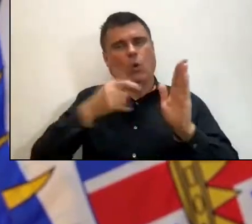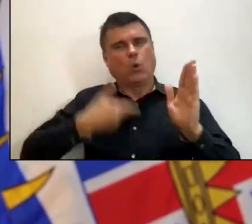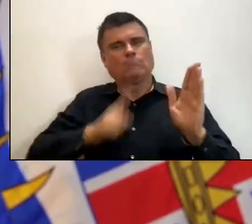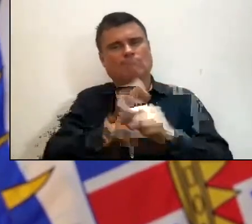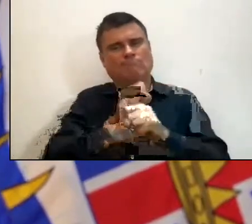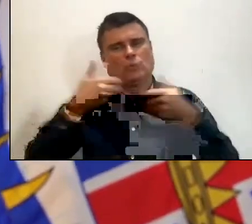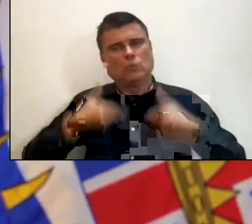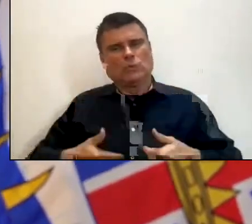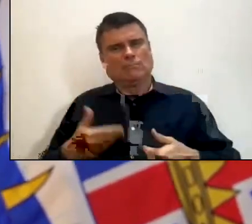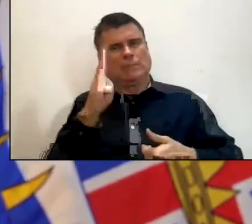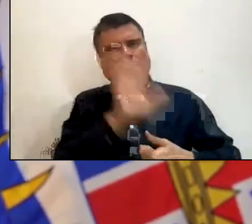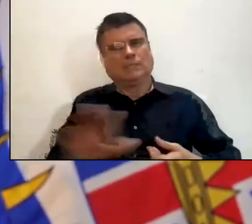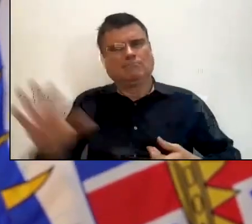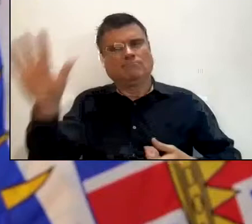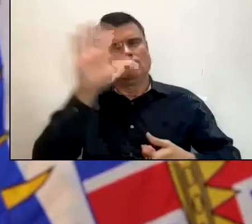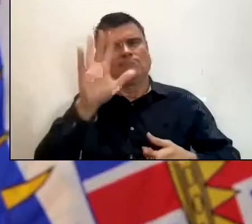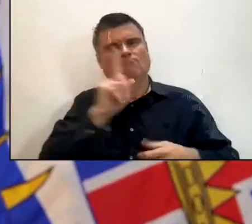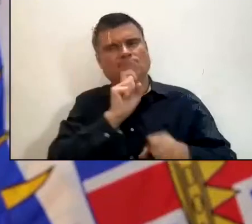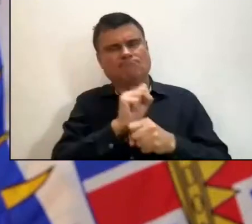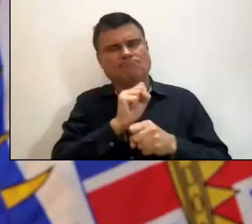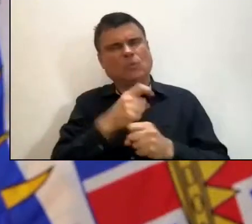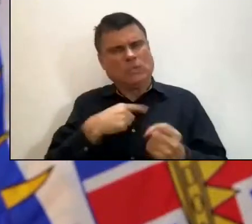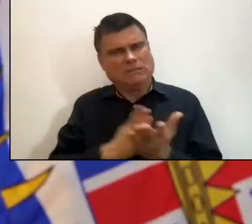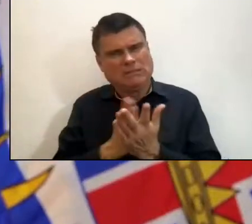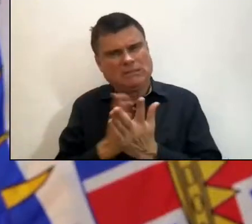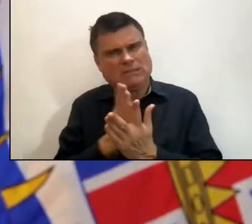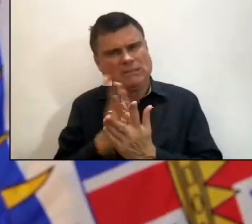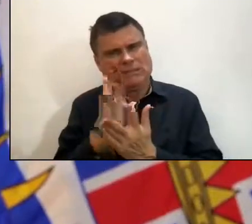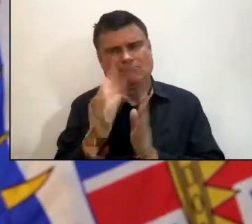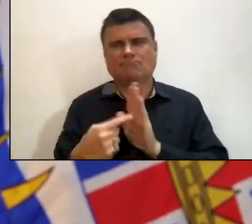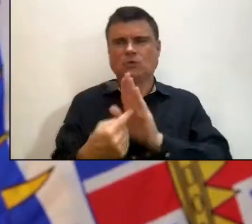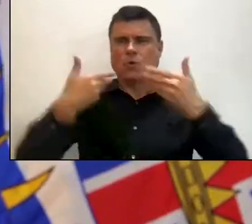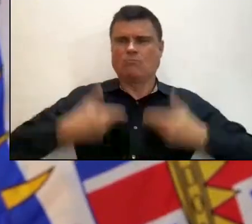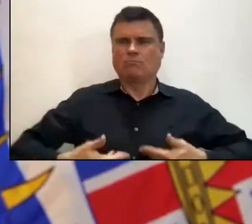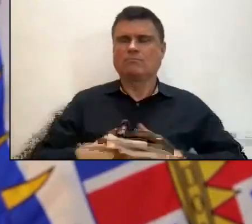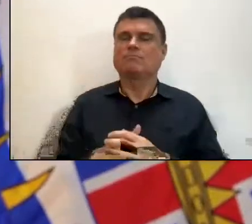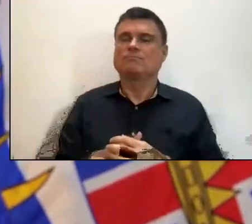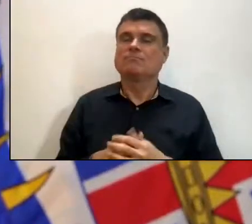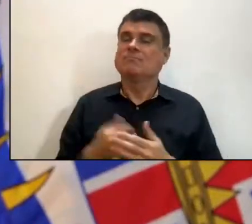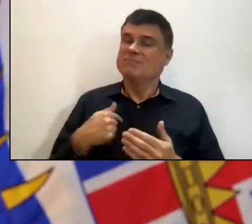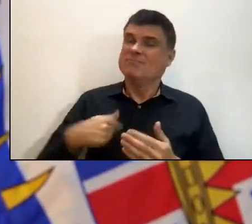the coequees ono preparg for what is happeni